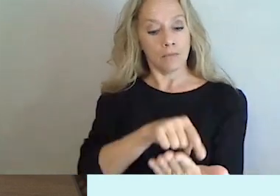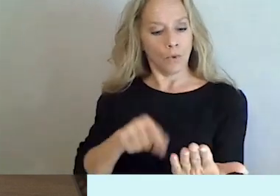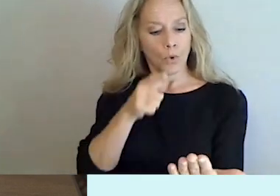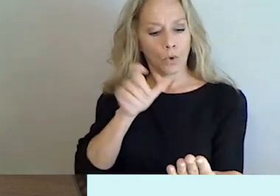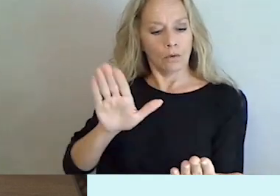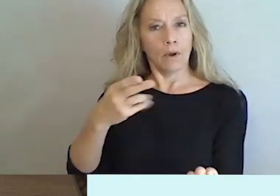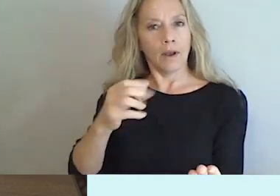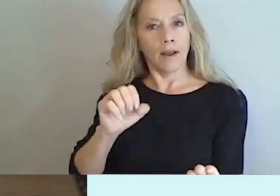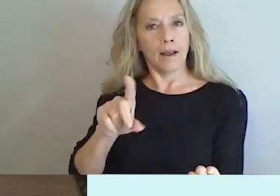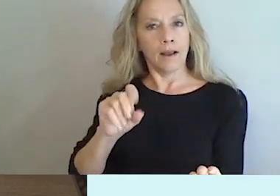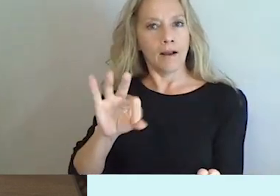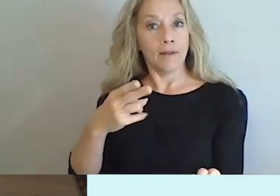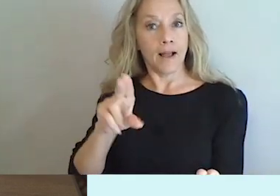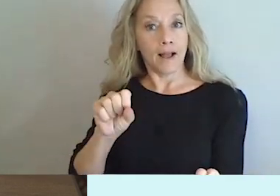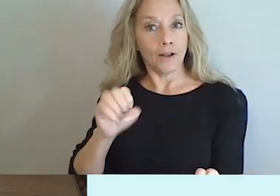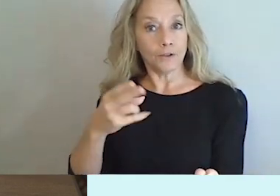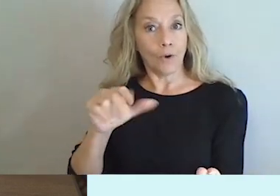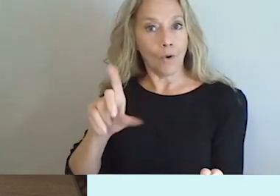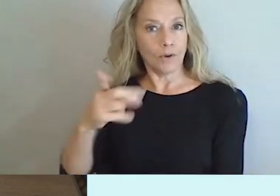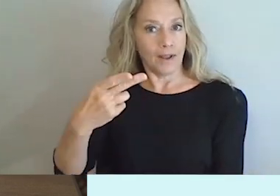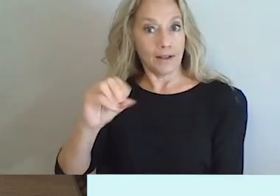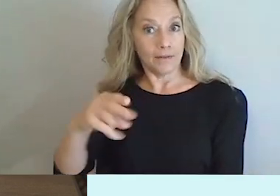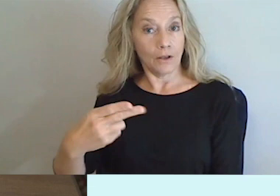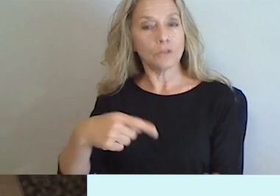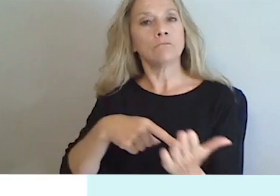case. The head of household is the person who should fill out the renewal packet.